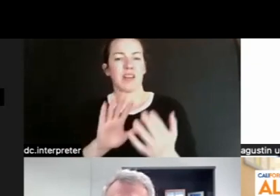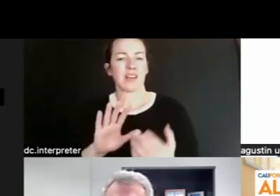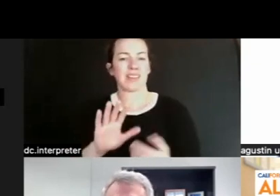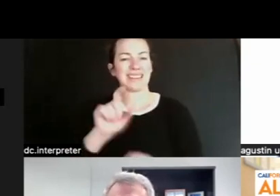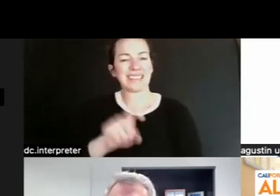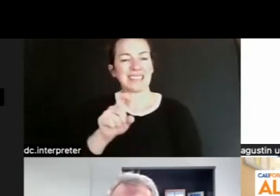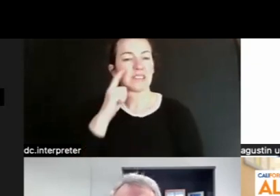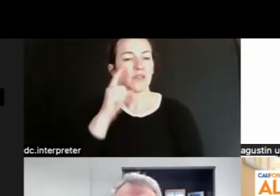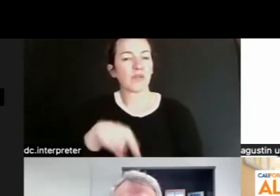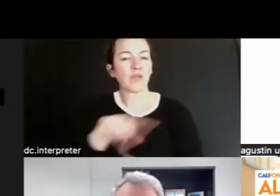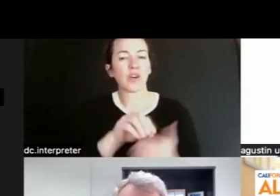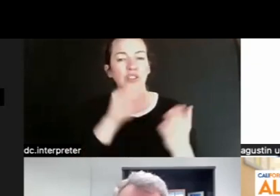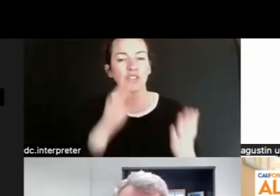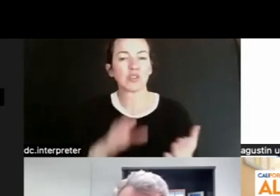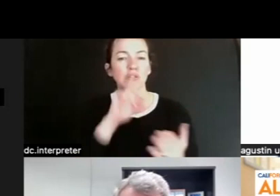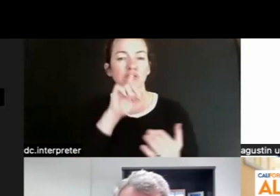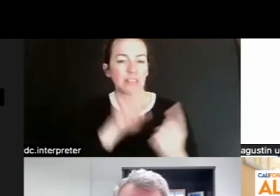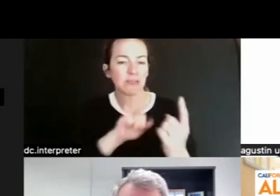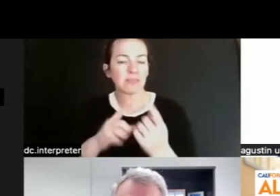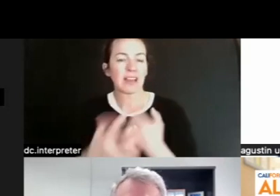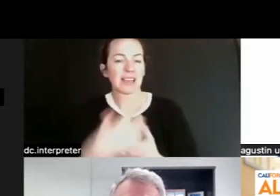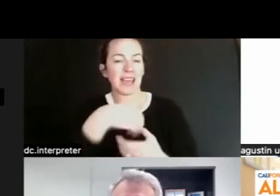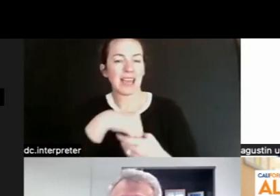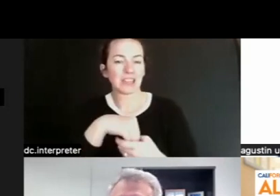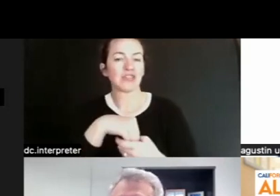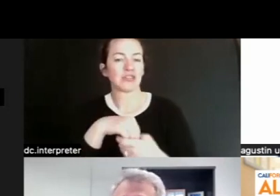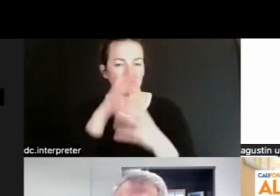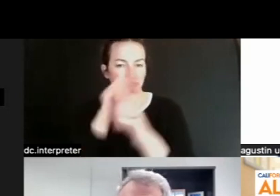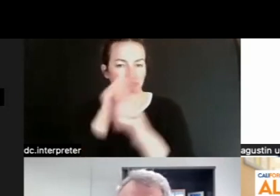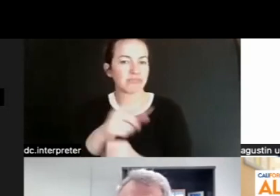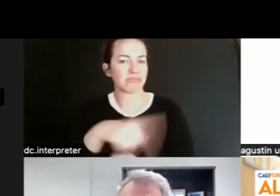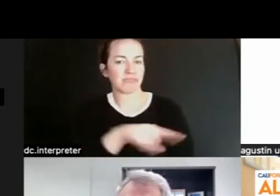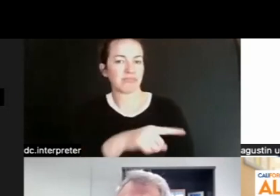students where they can really engage students and create those environments that that we really